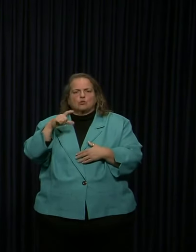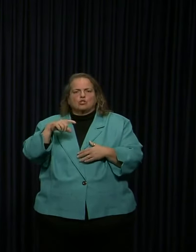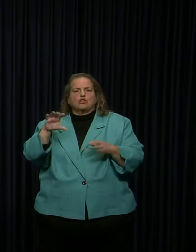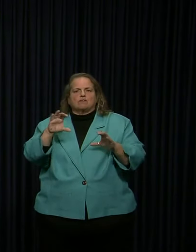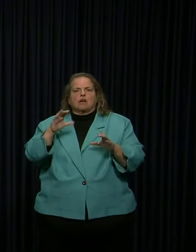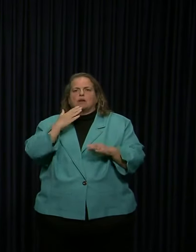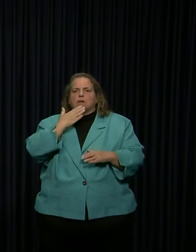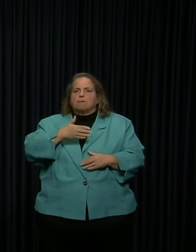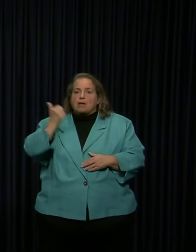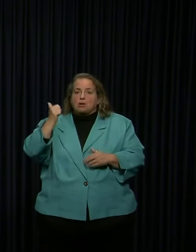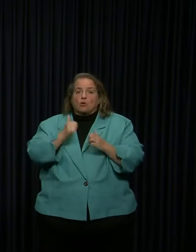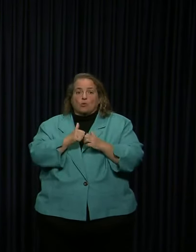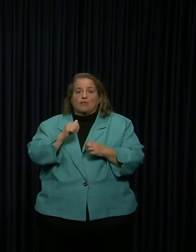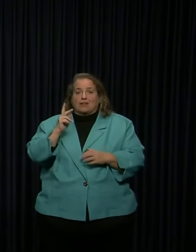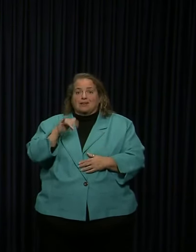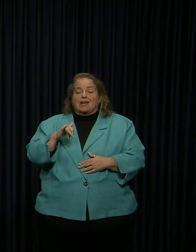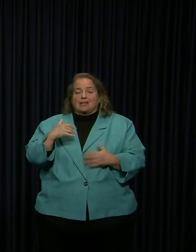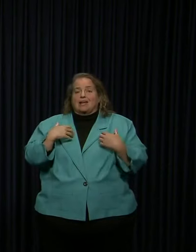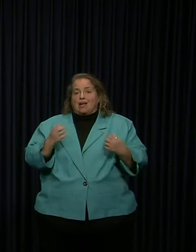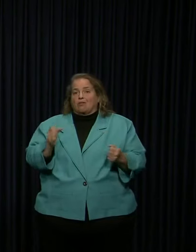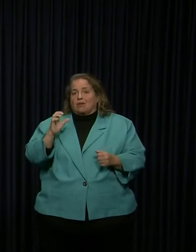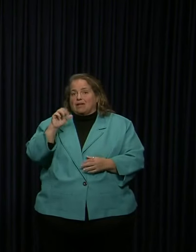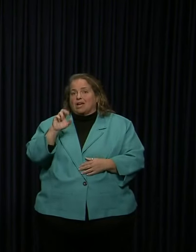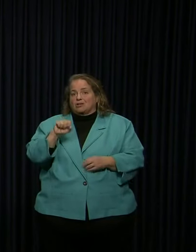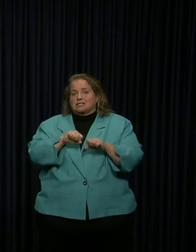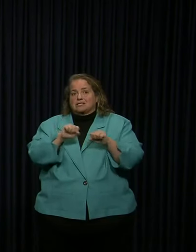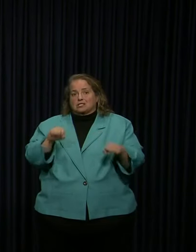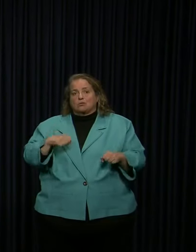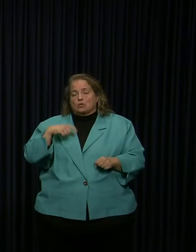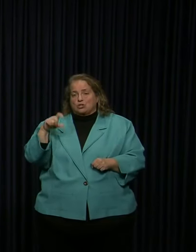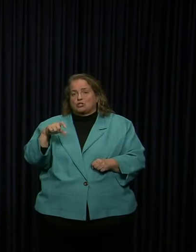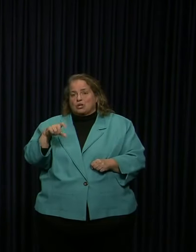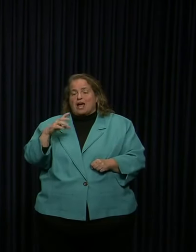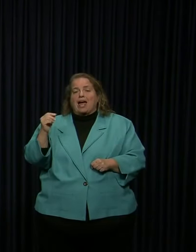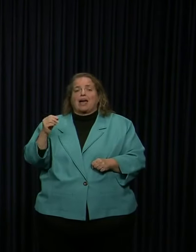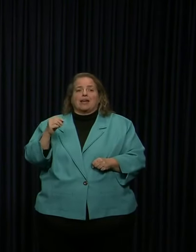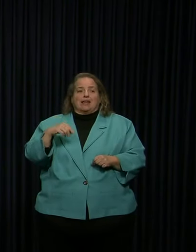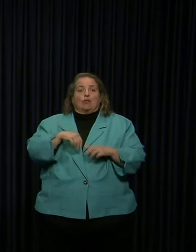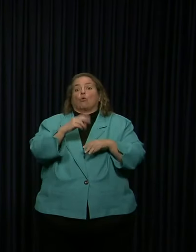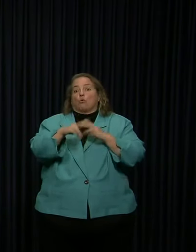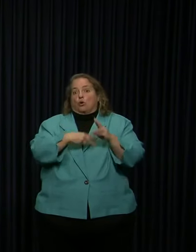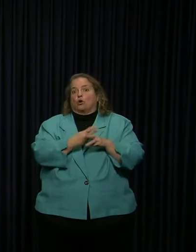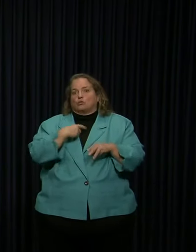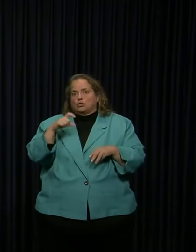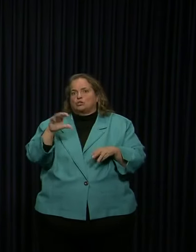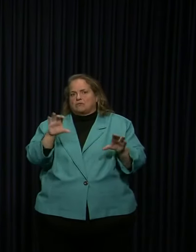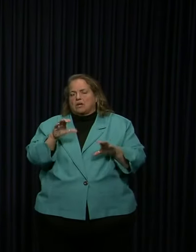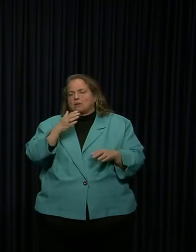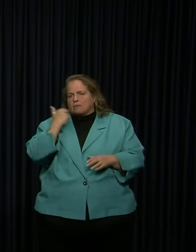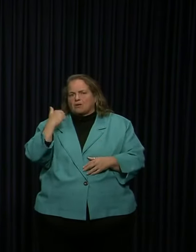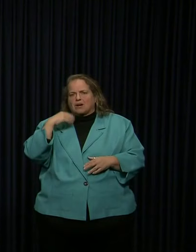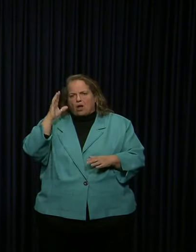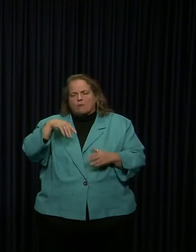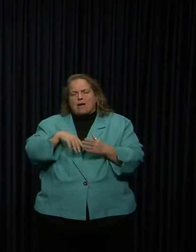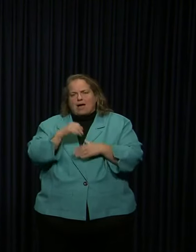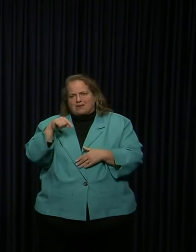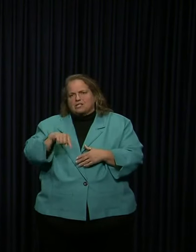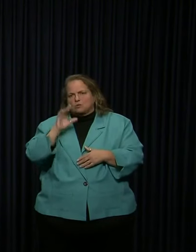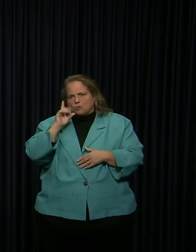SOME OF THE AREAS THAT WE'VE